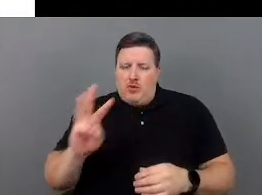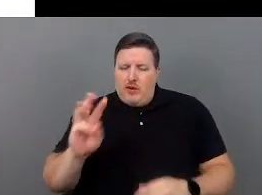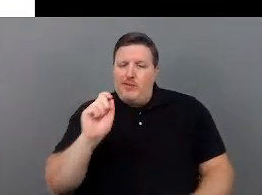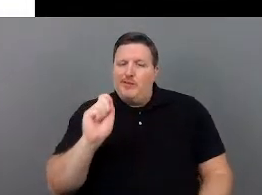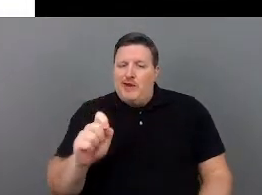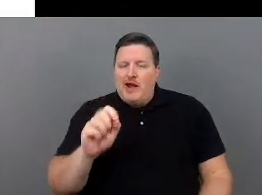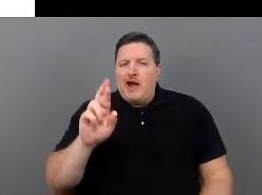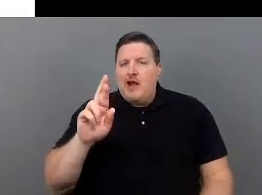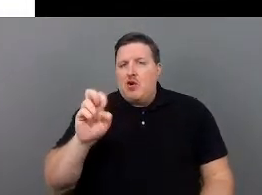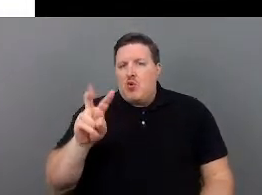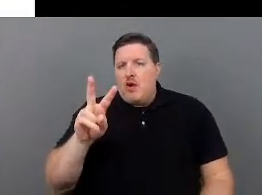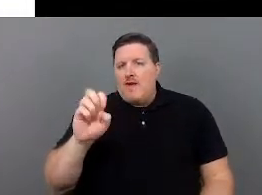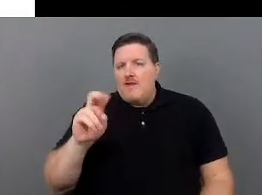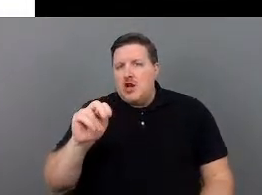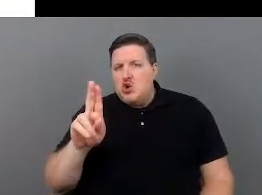WWW.REVENUE.STATE.M NUS.